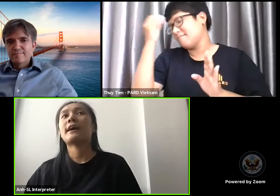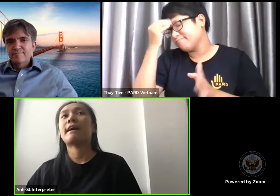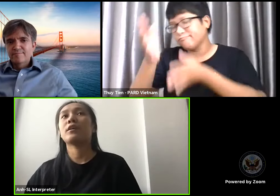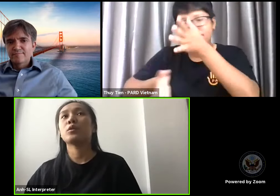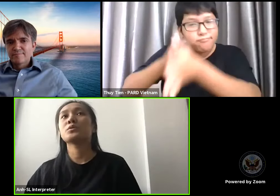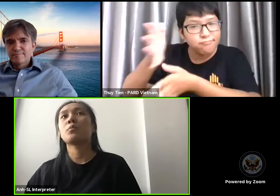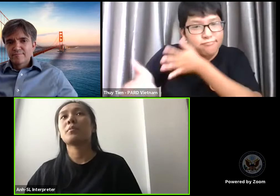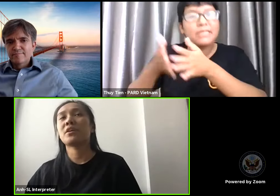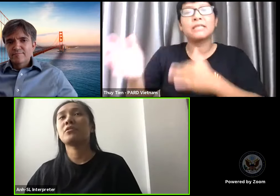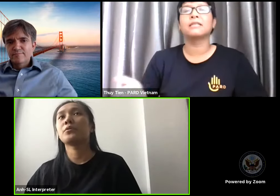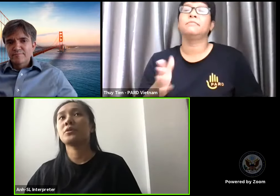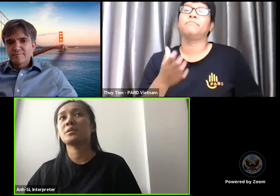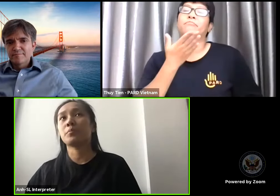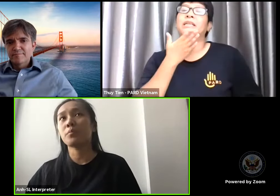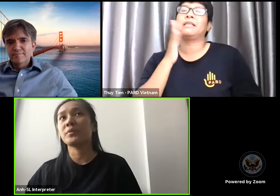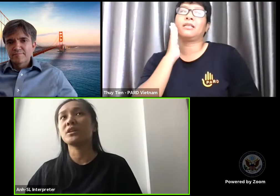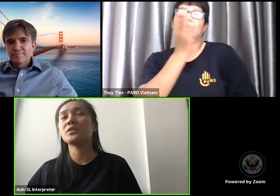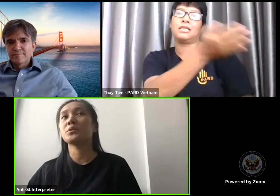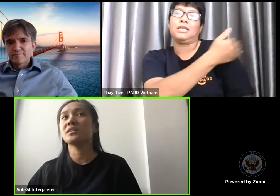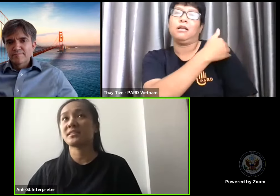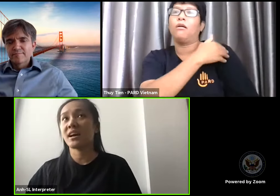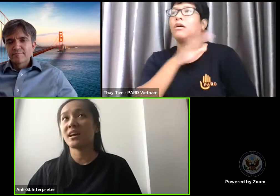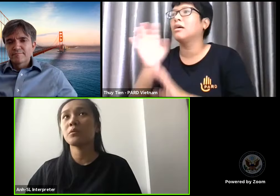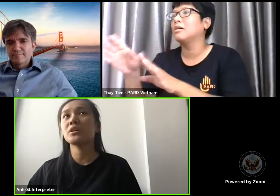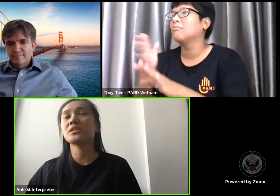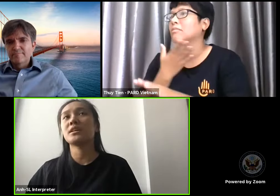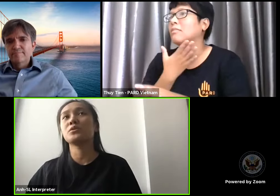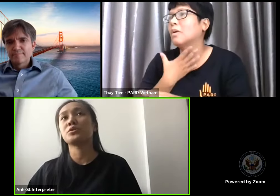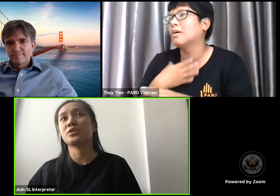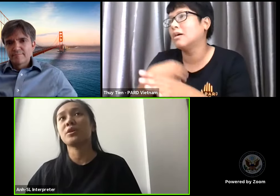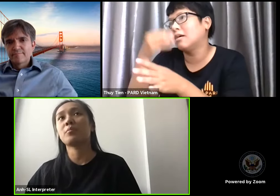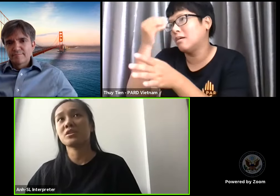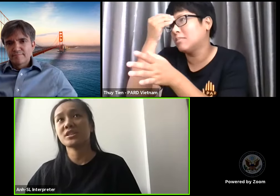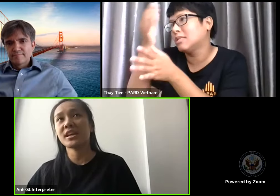and also my parents really support me to learn sign language and to join the project